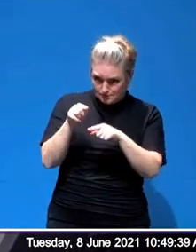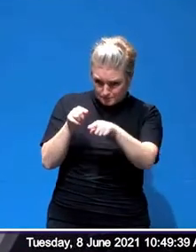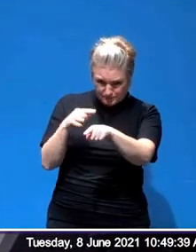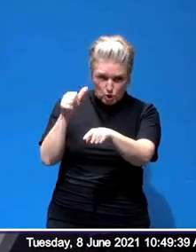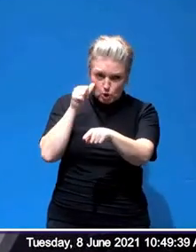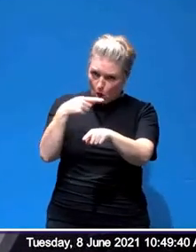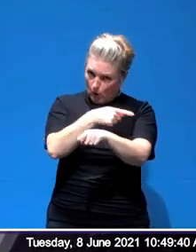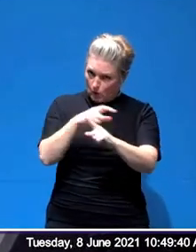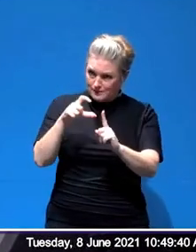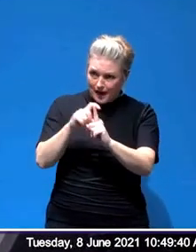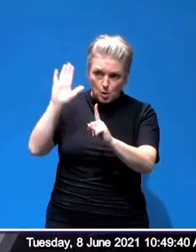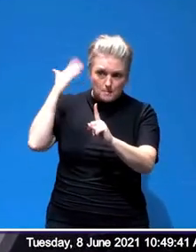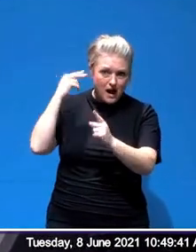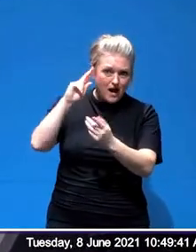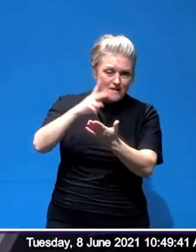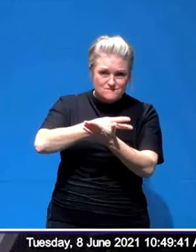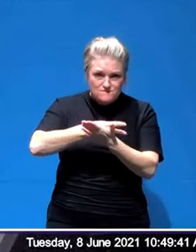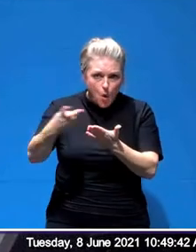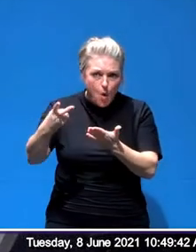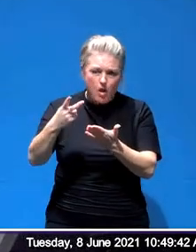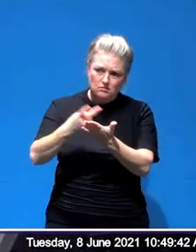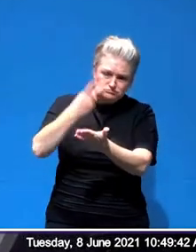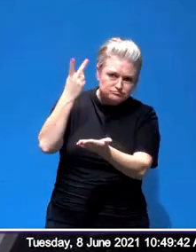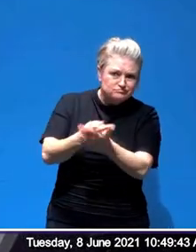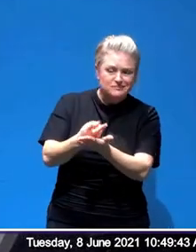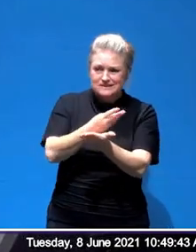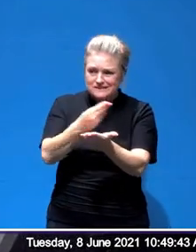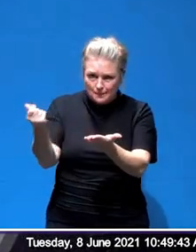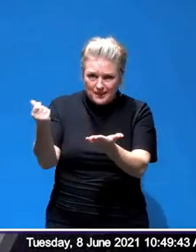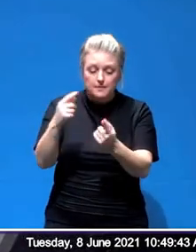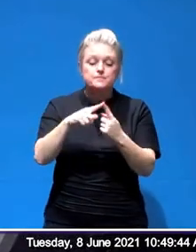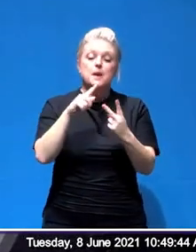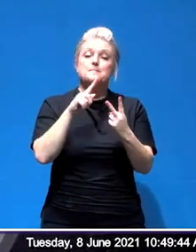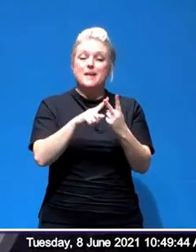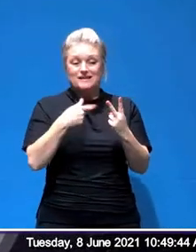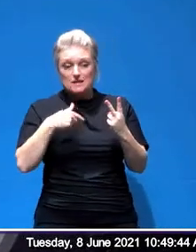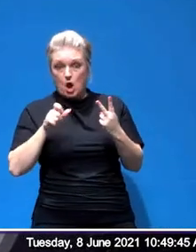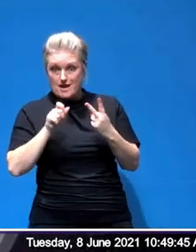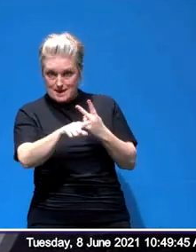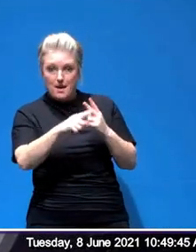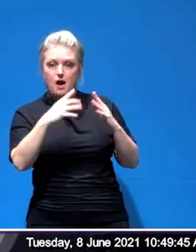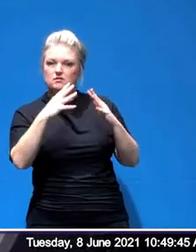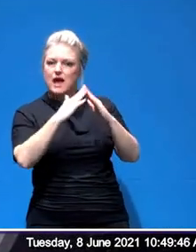On the same day, I emailed Wayne Cunningham and asked him to call me as soon as he got in on the Monday morning.